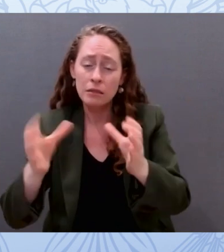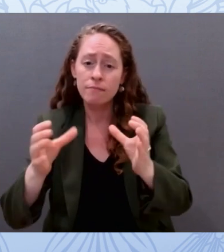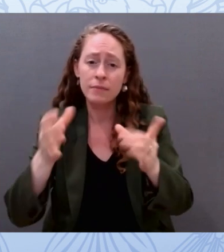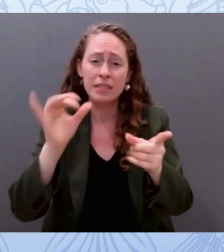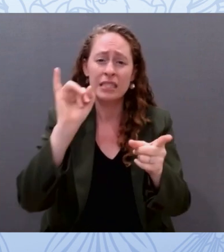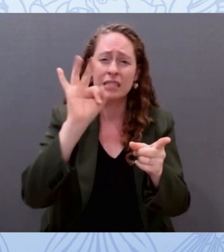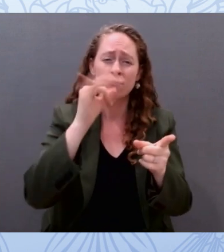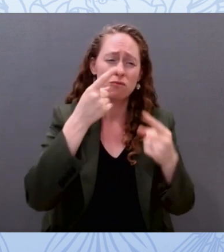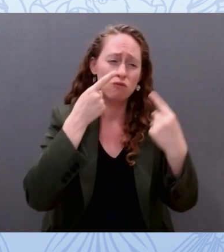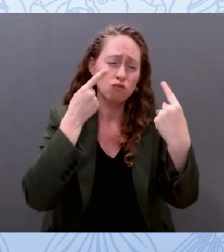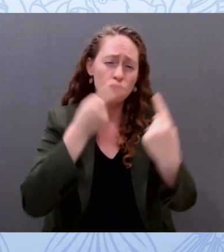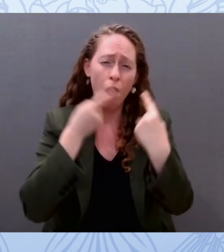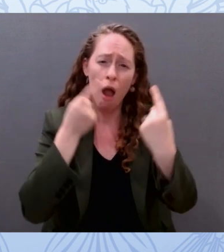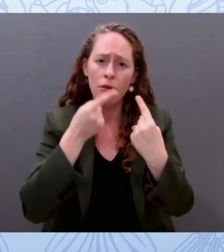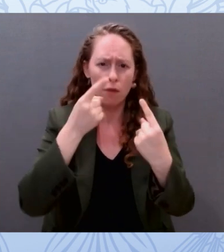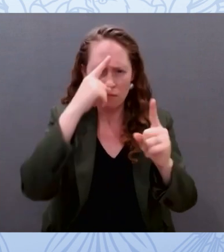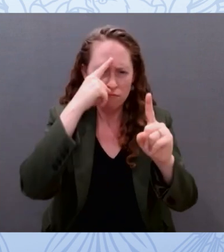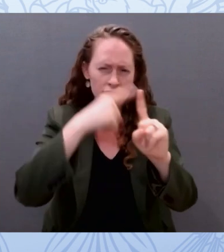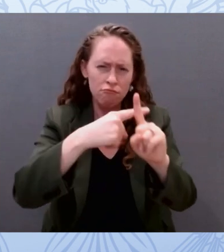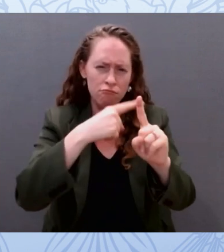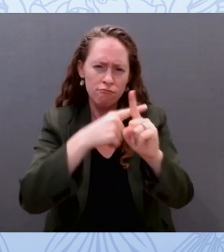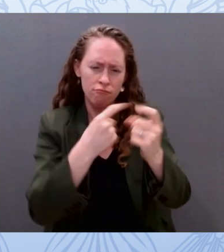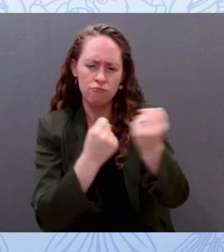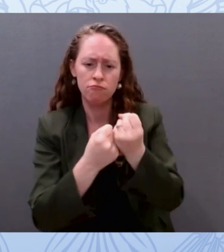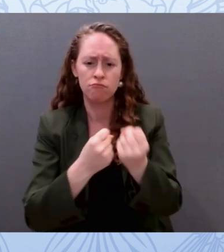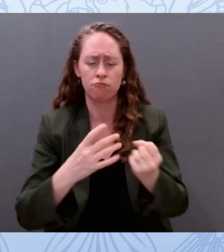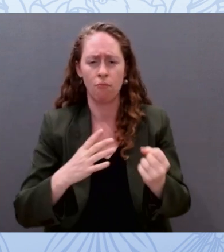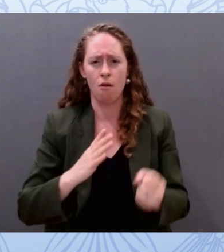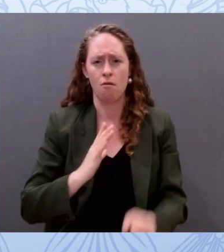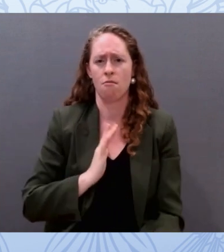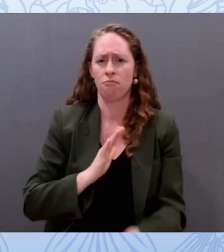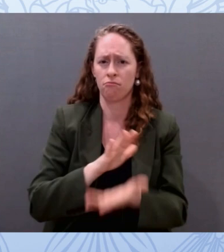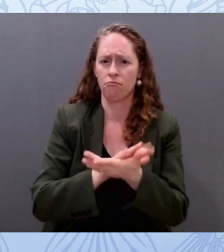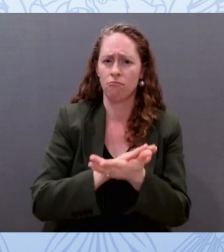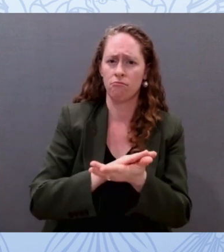I hope you know that we are all cheering you on.